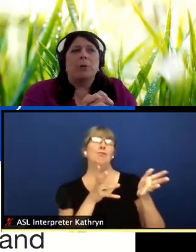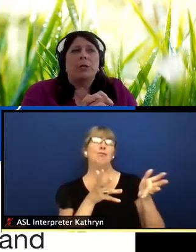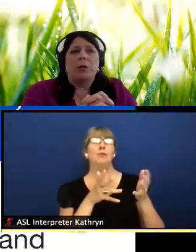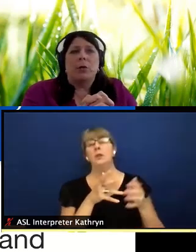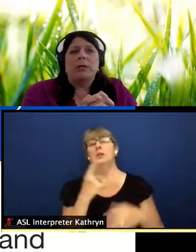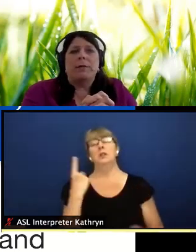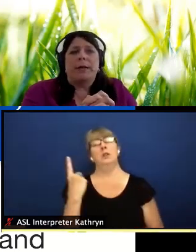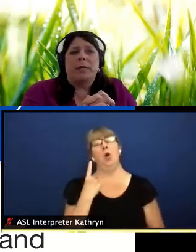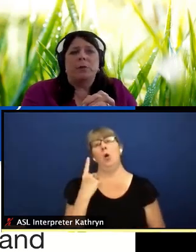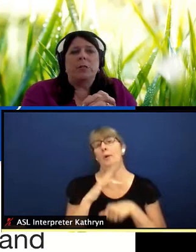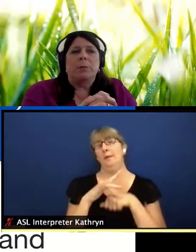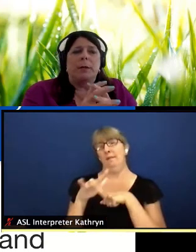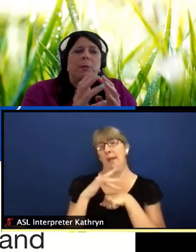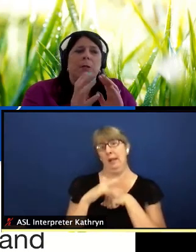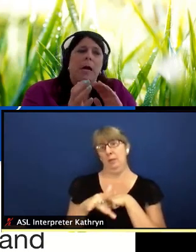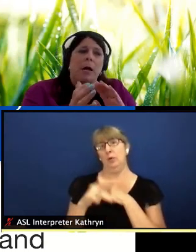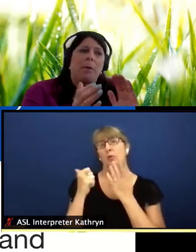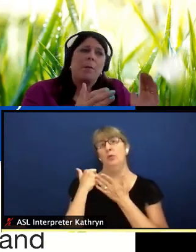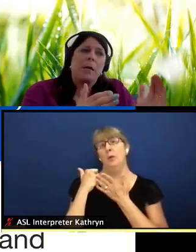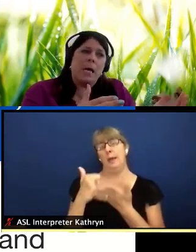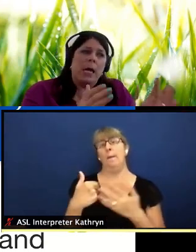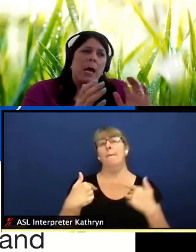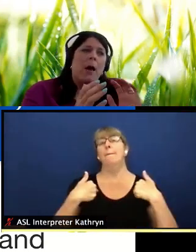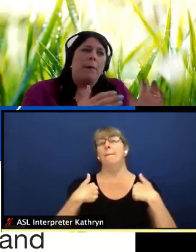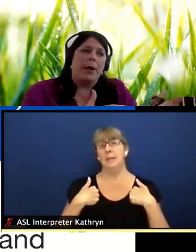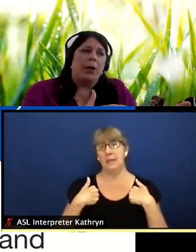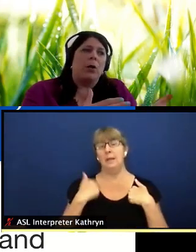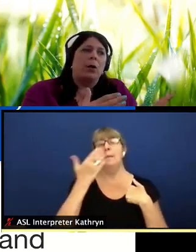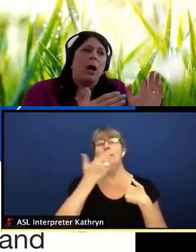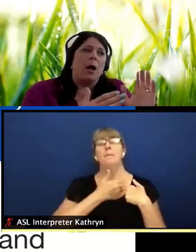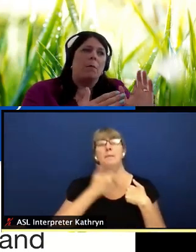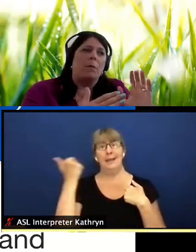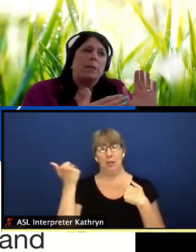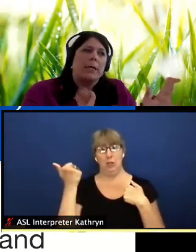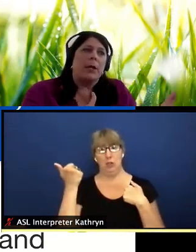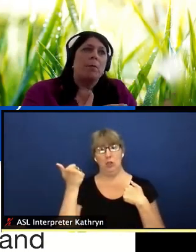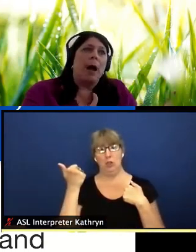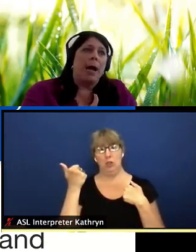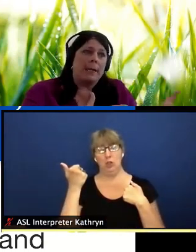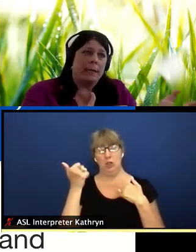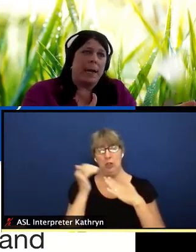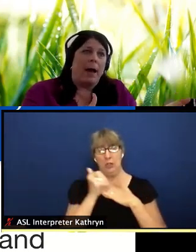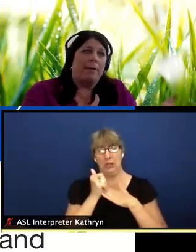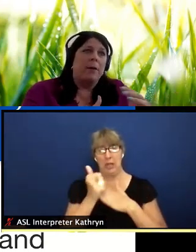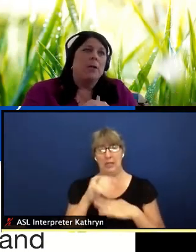She's always available to be able to help me better. Steer my staff